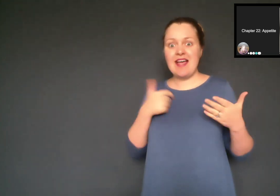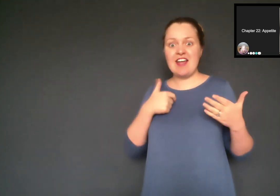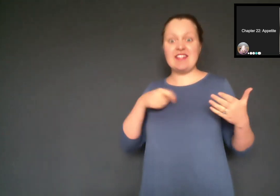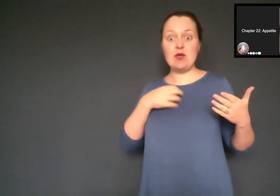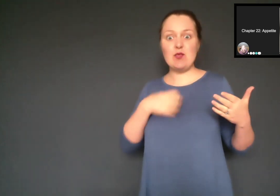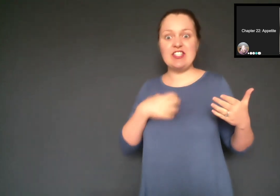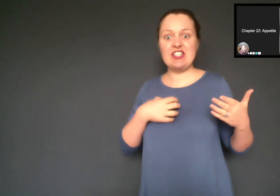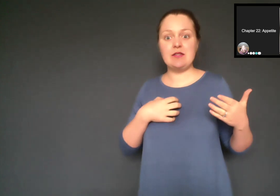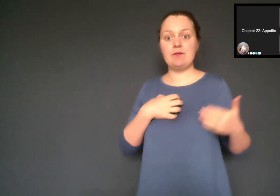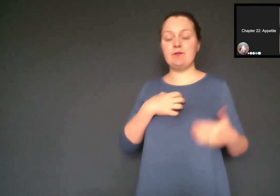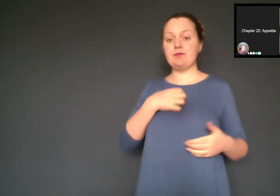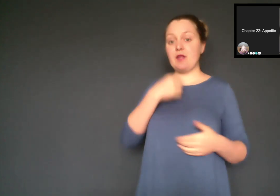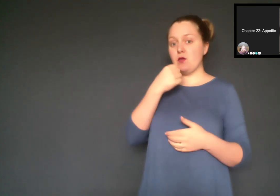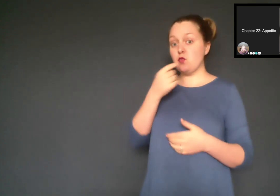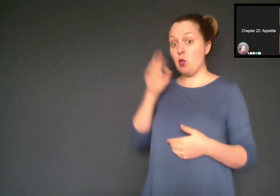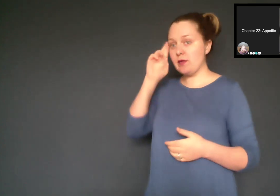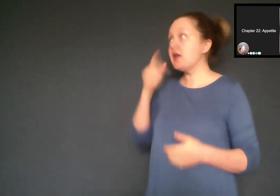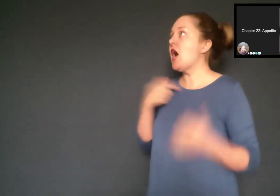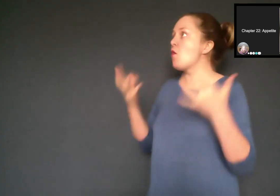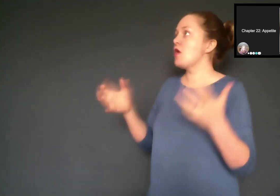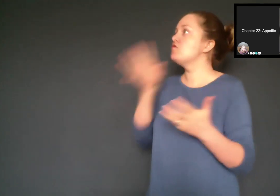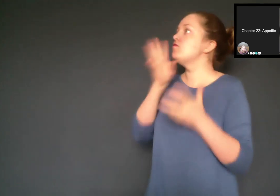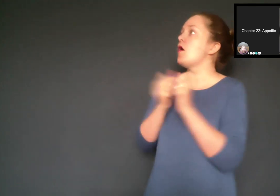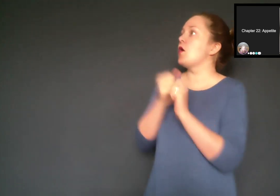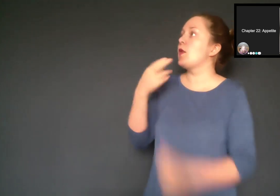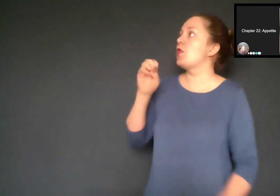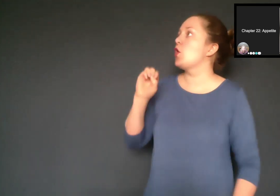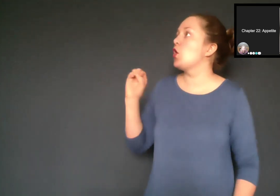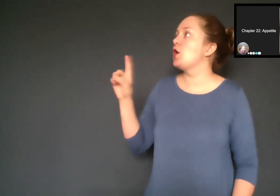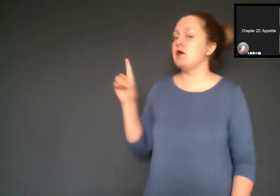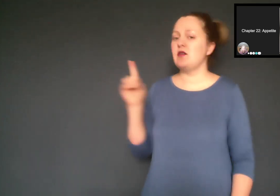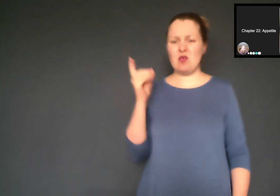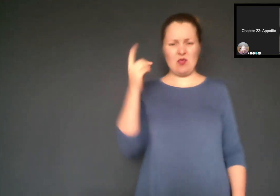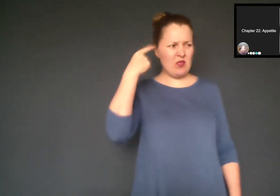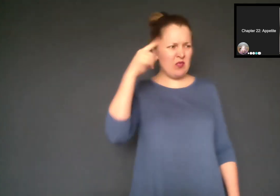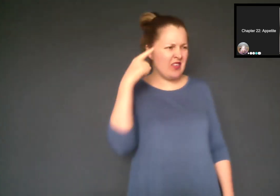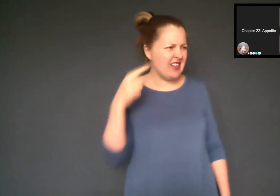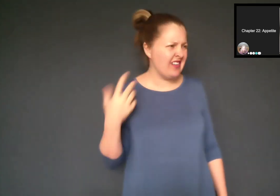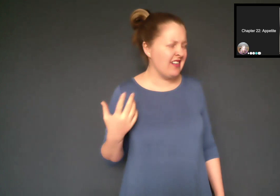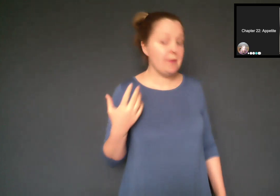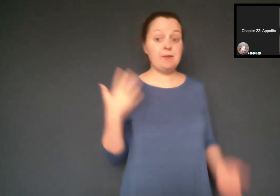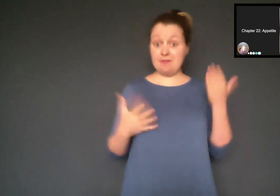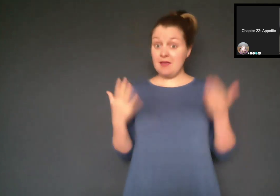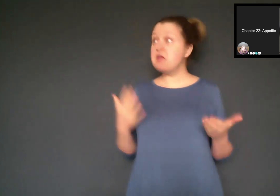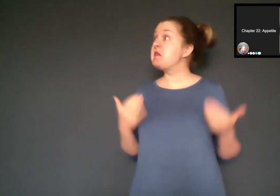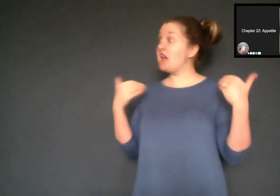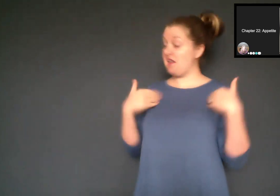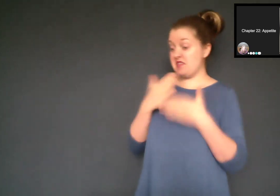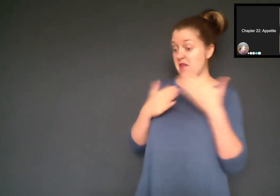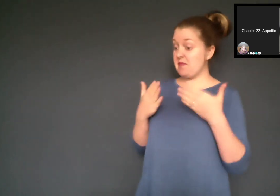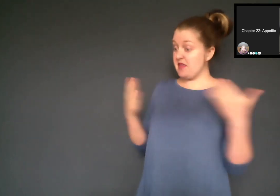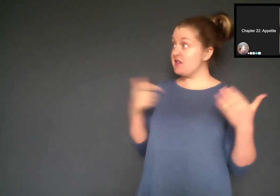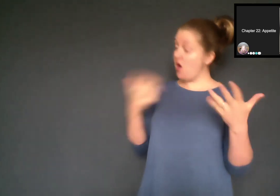i want to talk to hood he told rictus why well maybe there are some things i'd like only i want